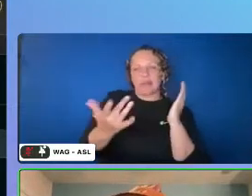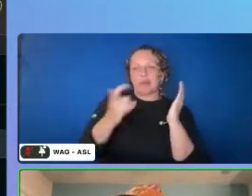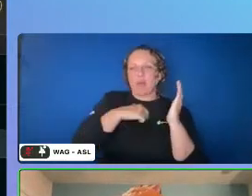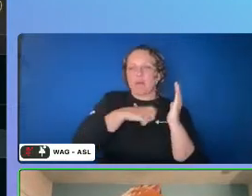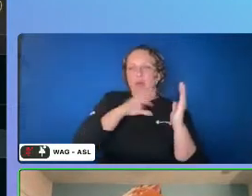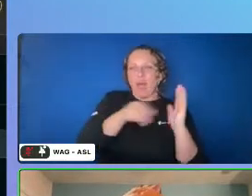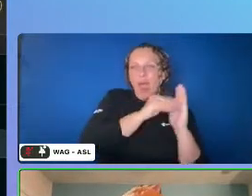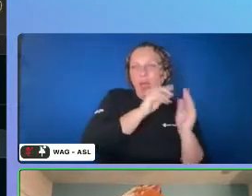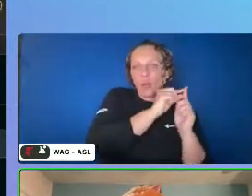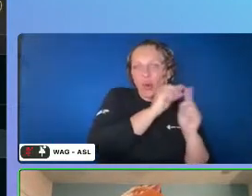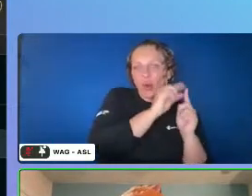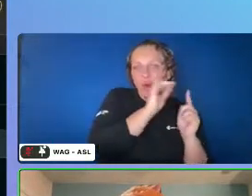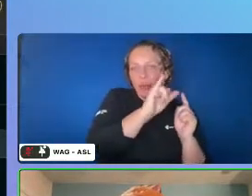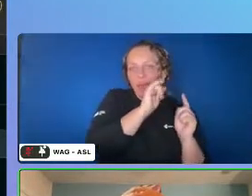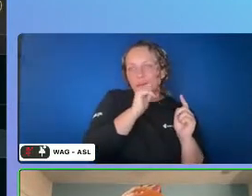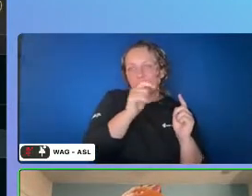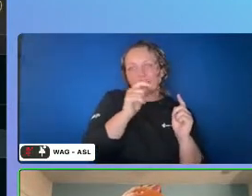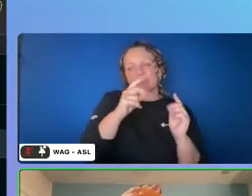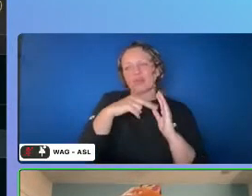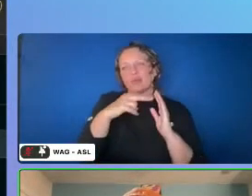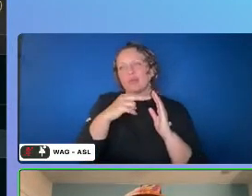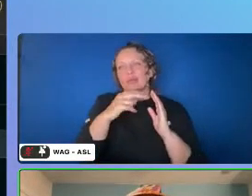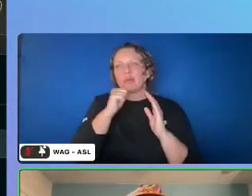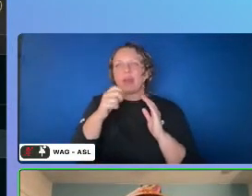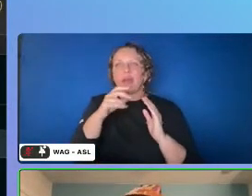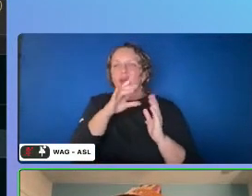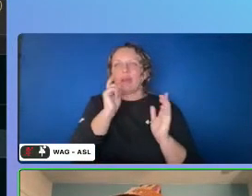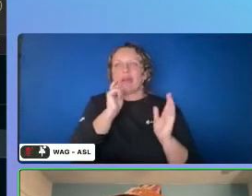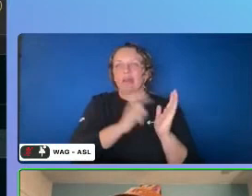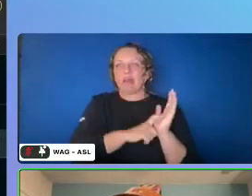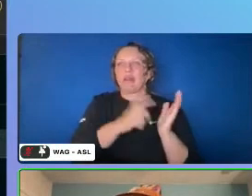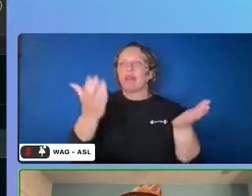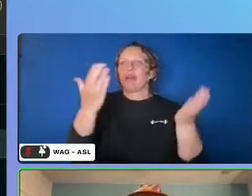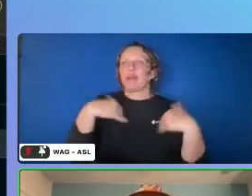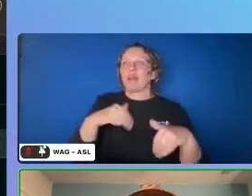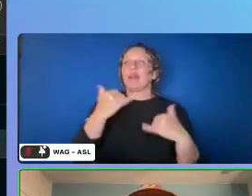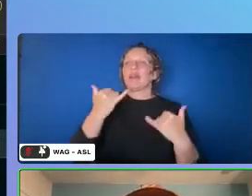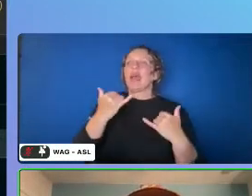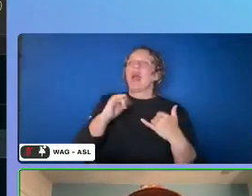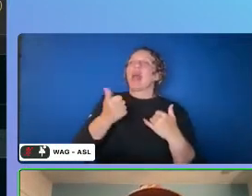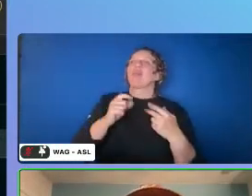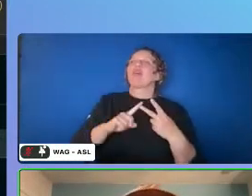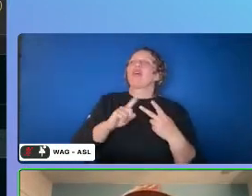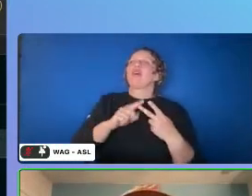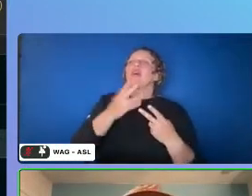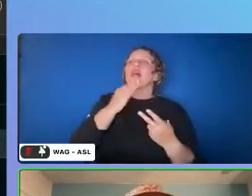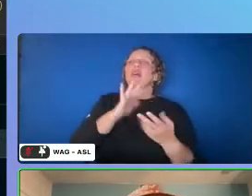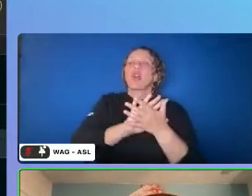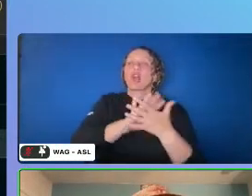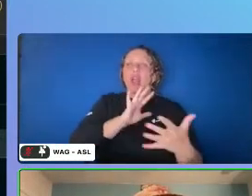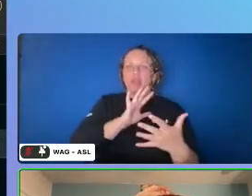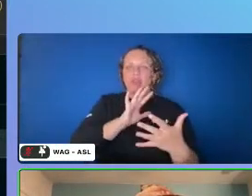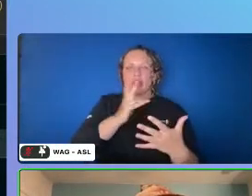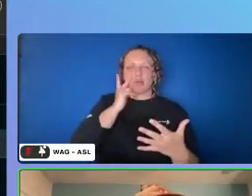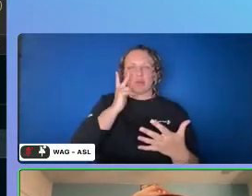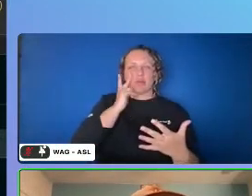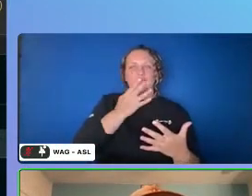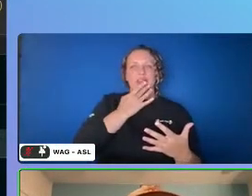The other category is color contrast. Elements must have sufficient color contrast. Our Vaultwise banking branding colors are a little iffy.